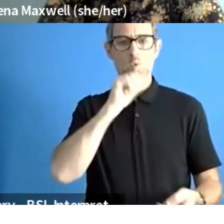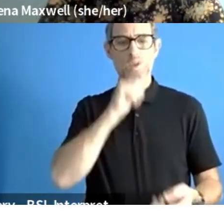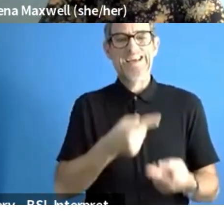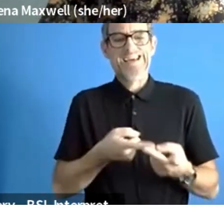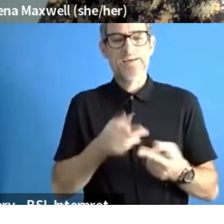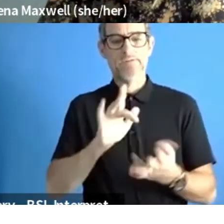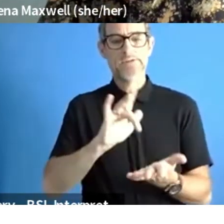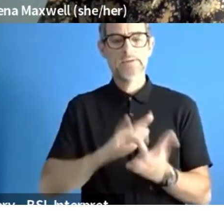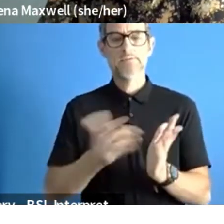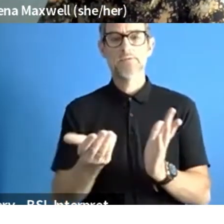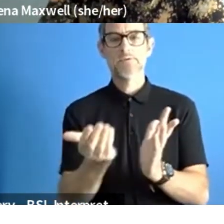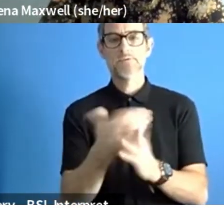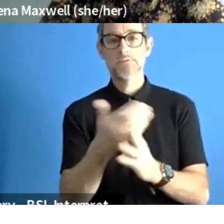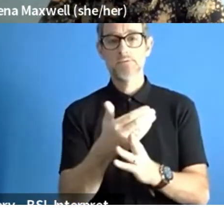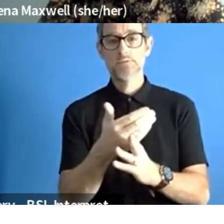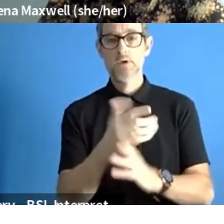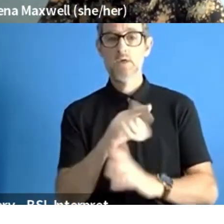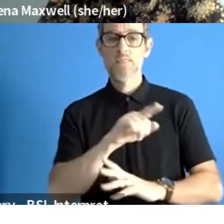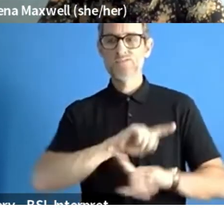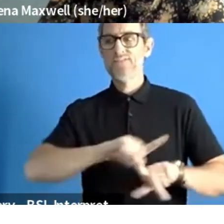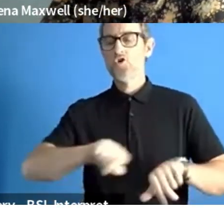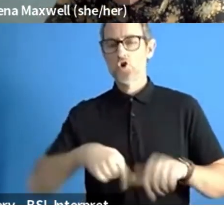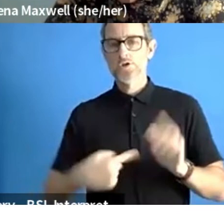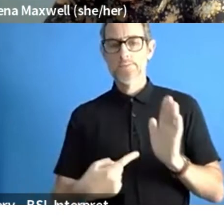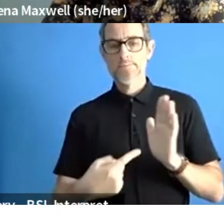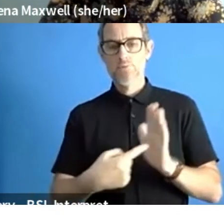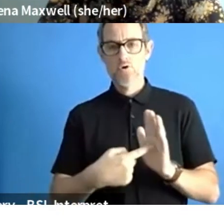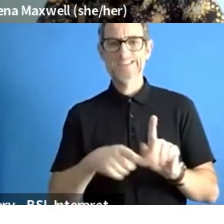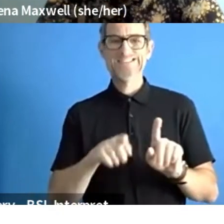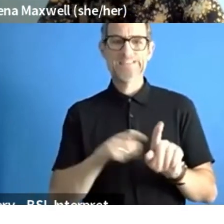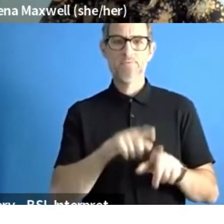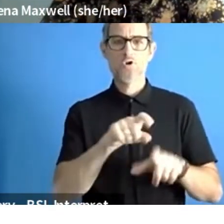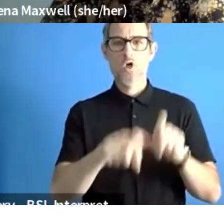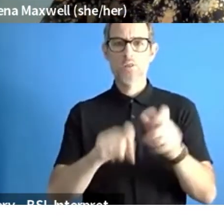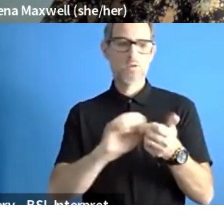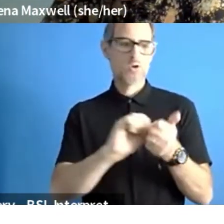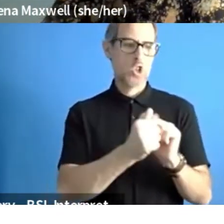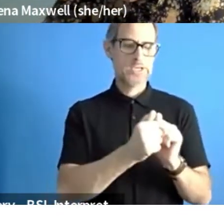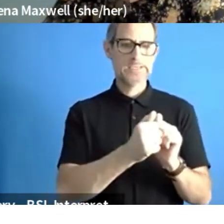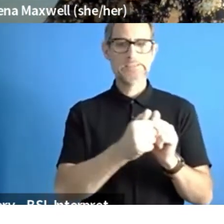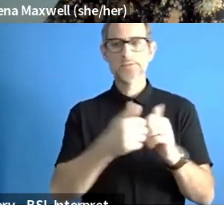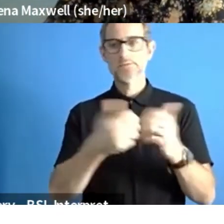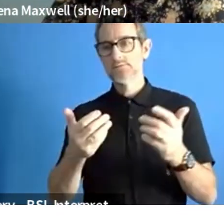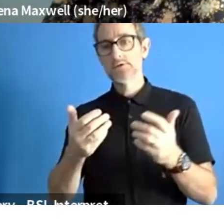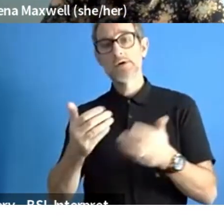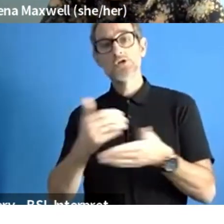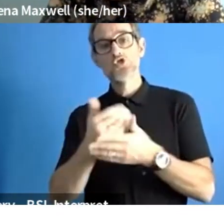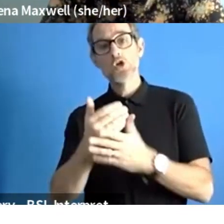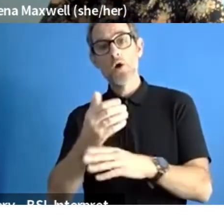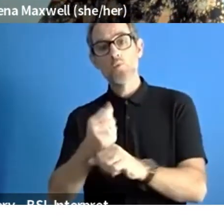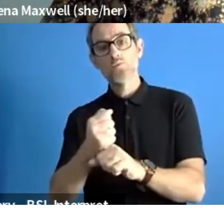matters to us is because it matters to our colleagues, our shareholders and